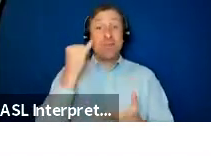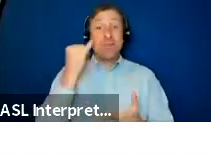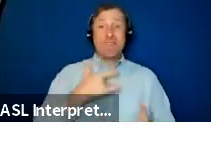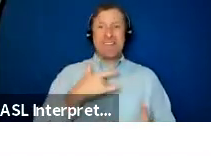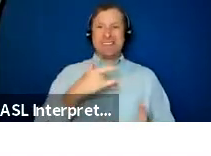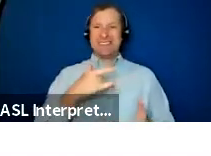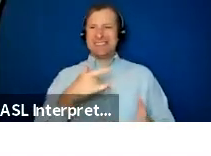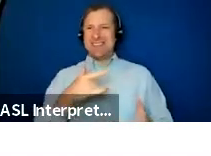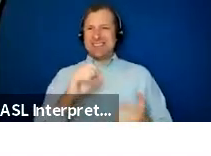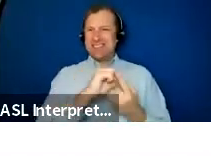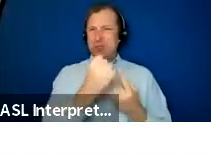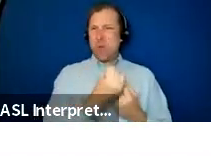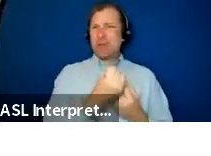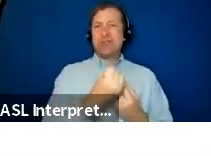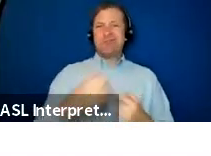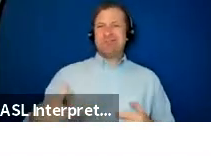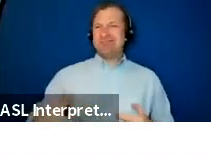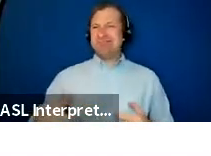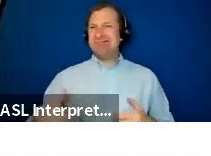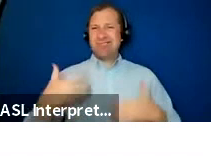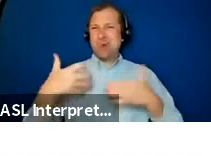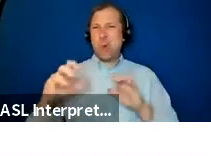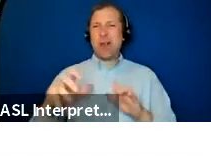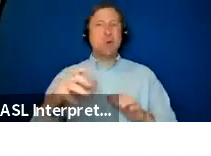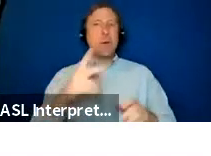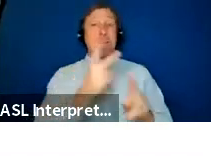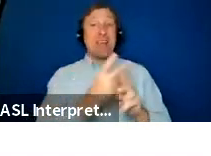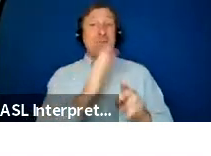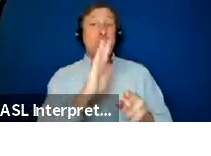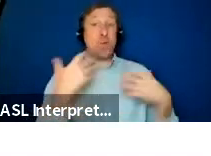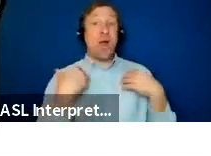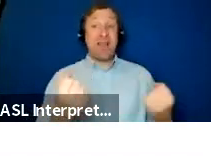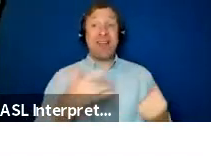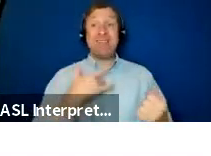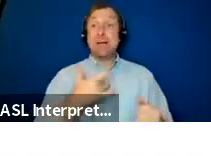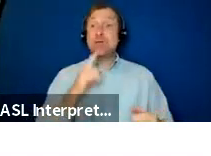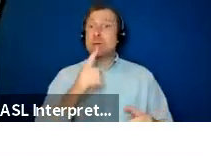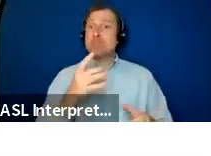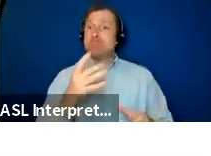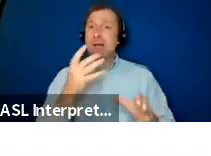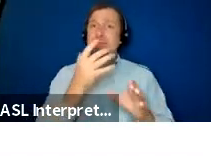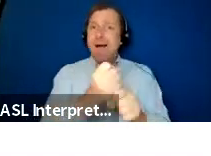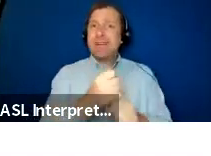to look out for your health and make sure that you feel confident in asserting yourself. I also encourage you to immediately contact